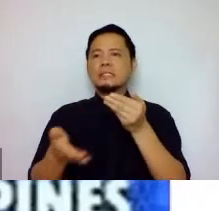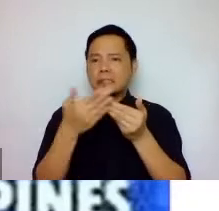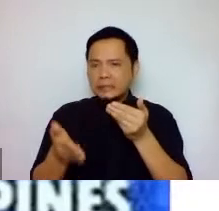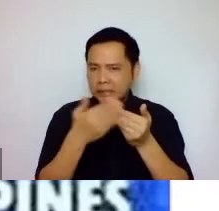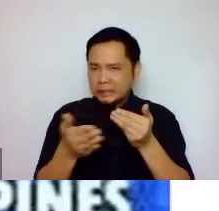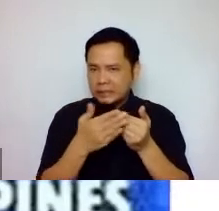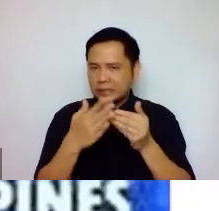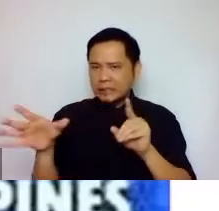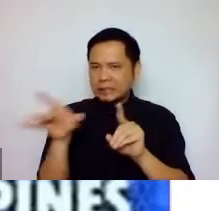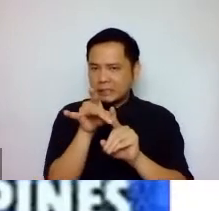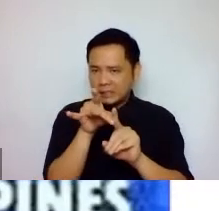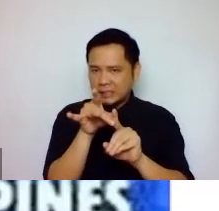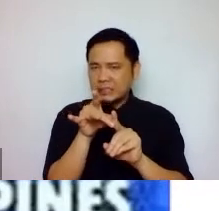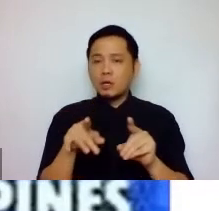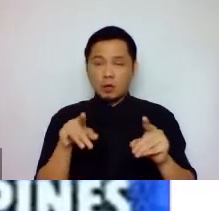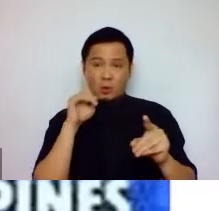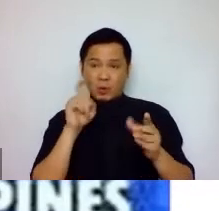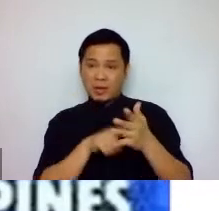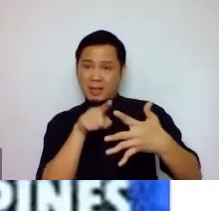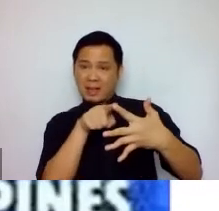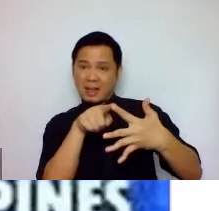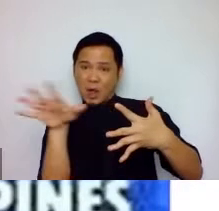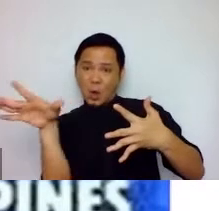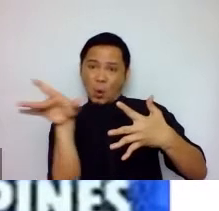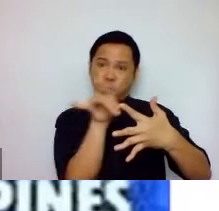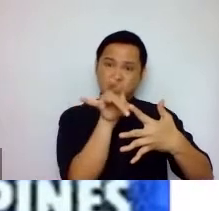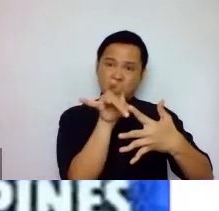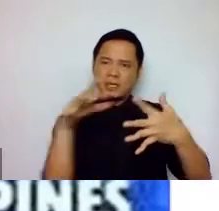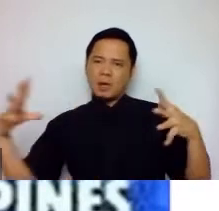If you see that, they have a correlation. They have studies that have been done now.